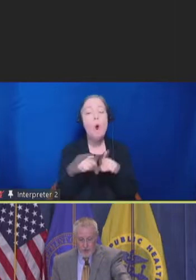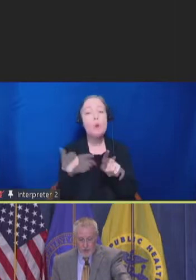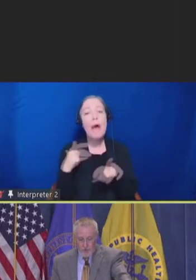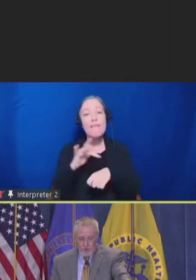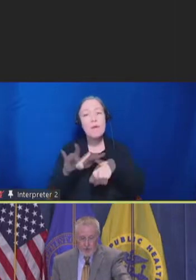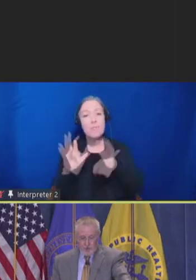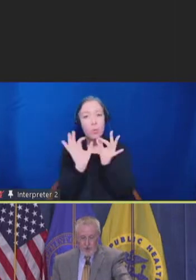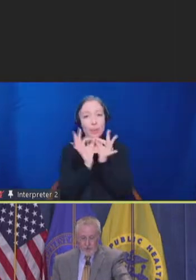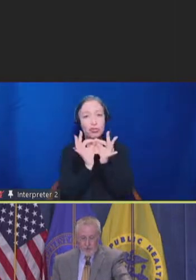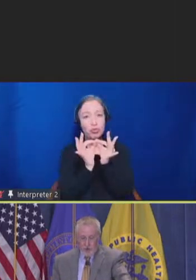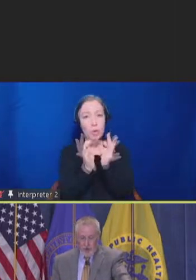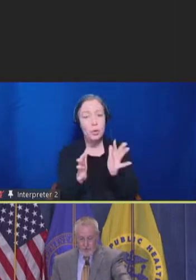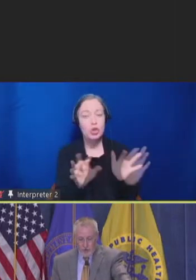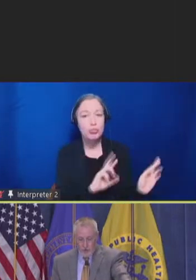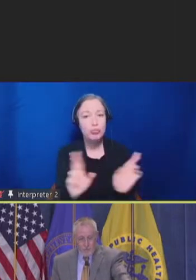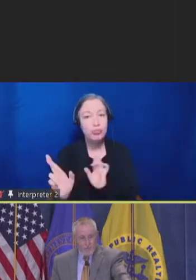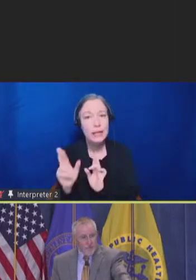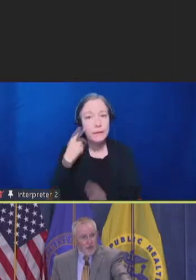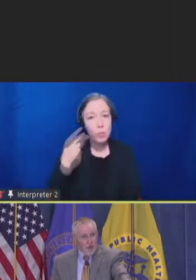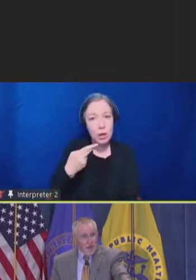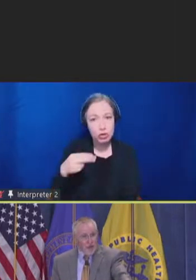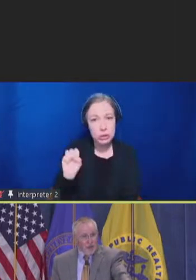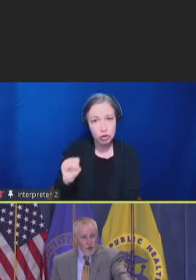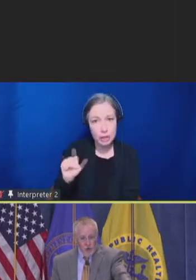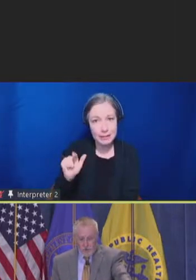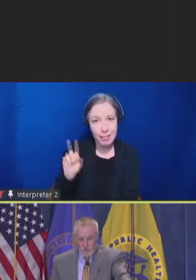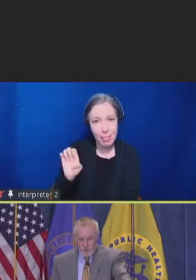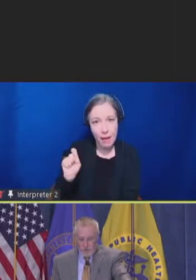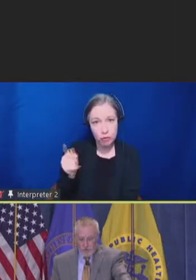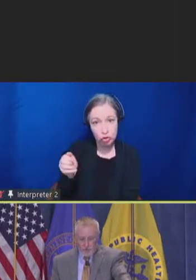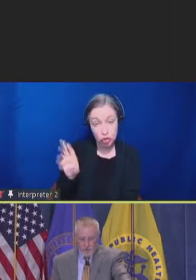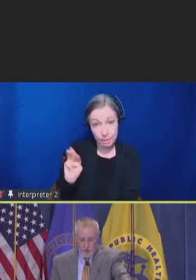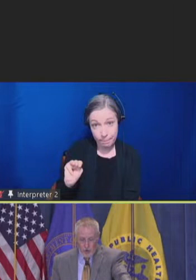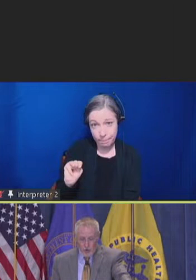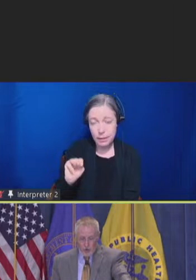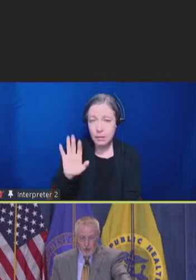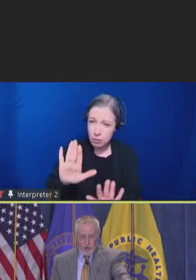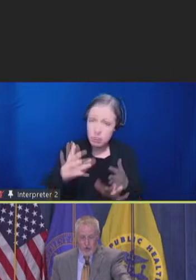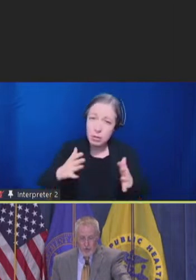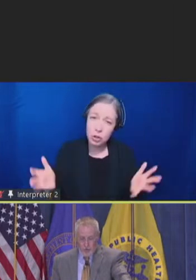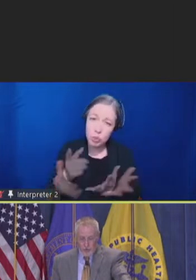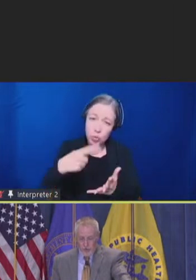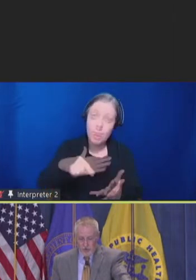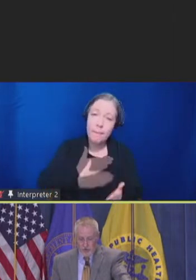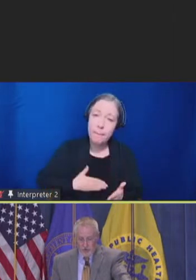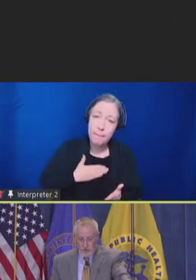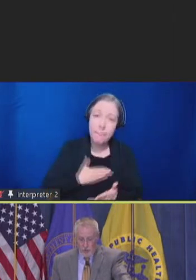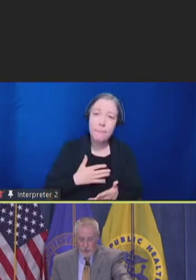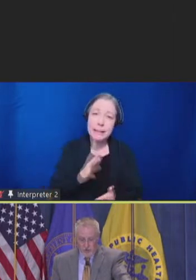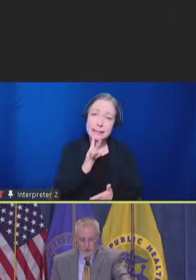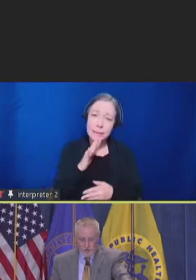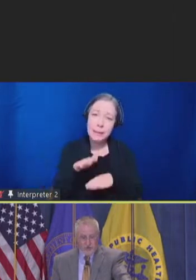on the HHS live stream. I'd encourage people to speak slowly and clearly to assist them in doing their work as effectively